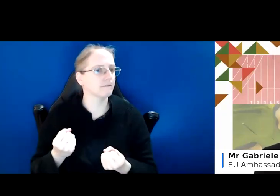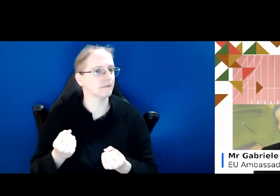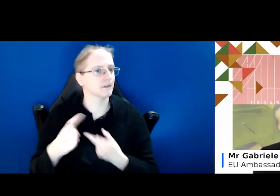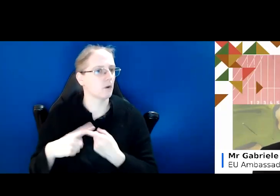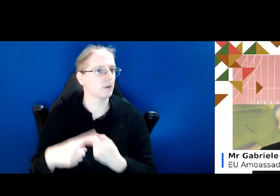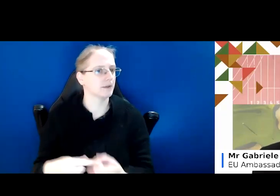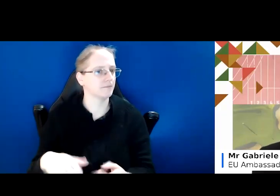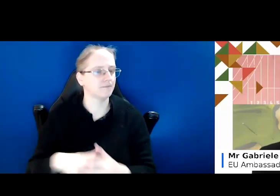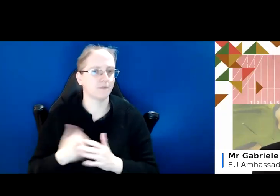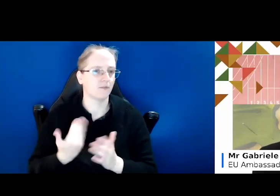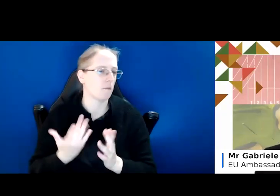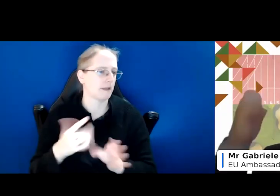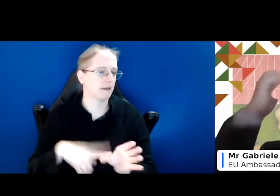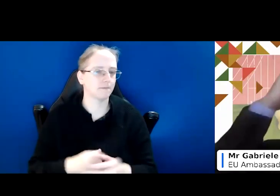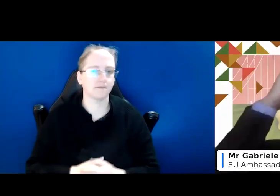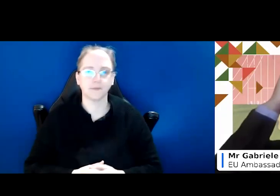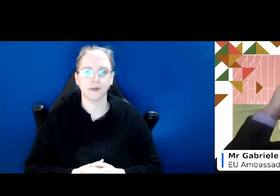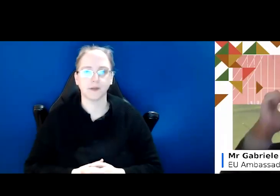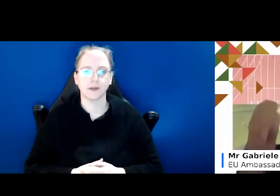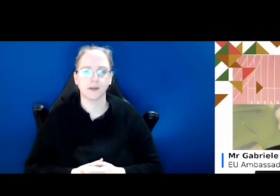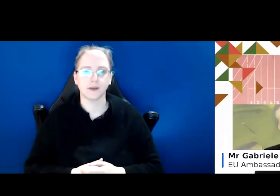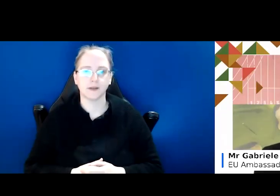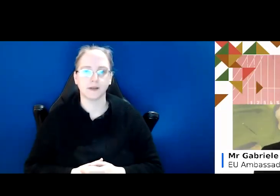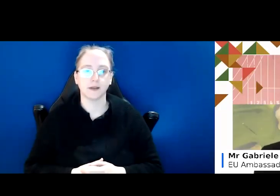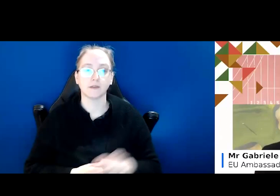through the years. So in both Europe and Australia,